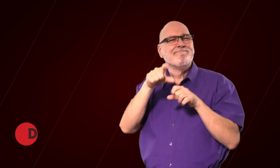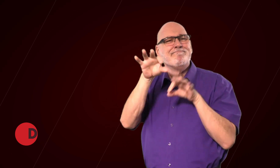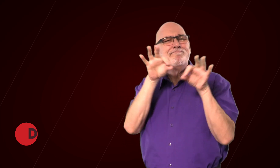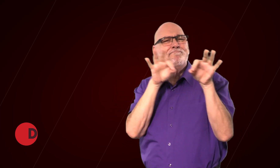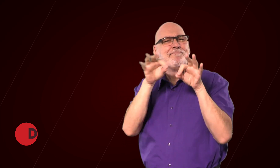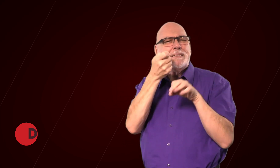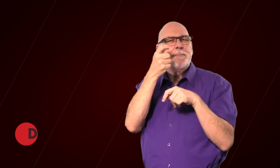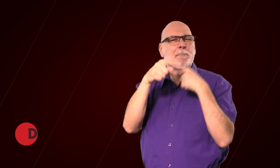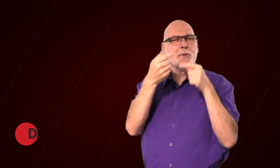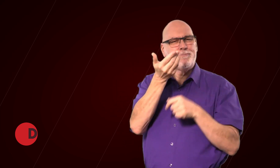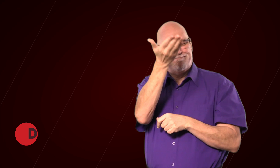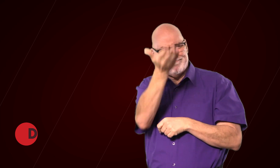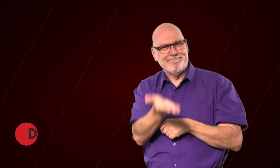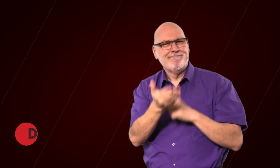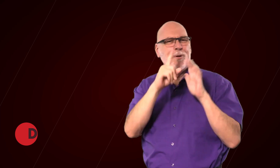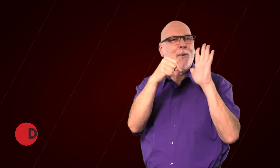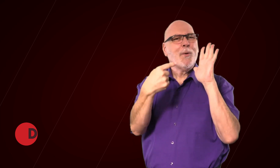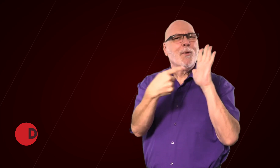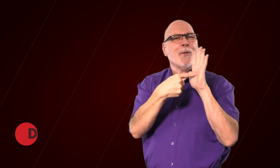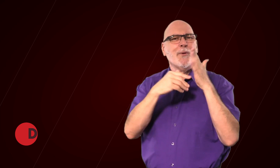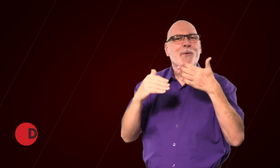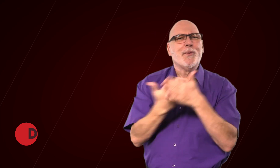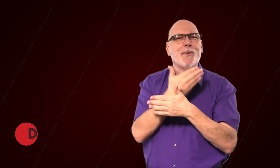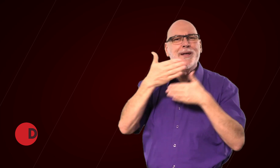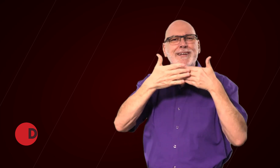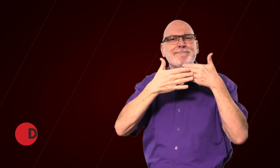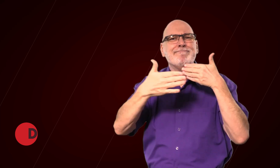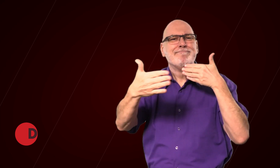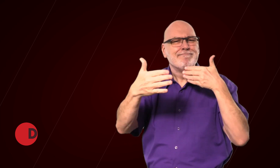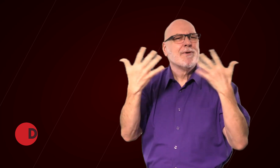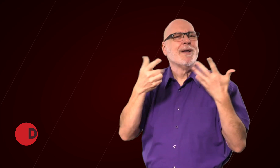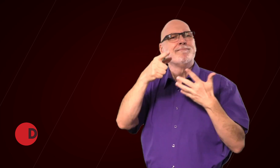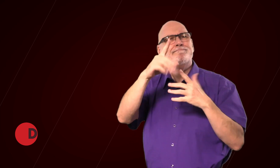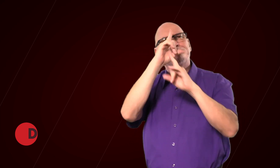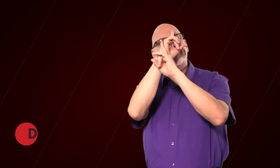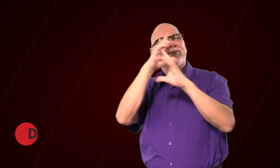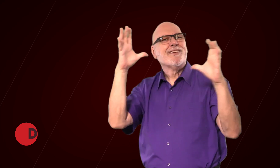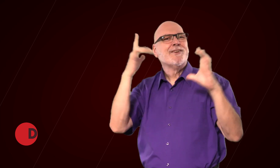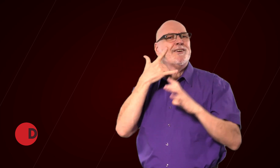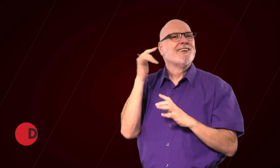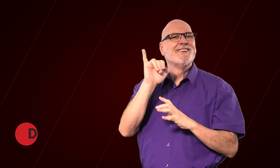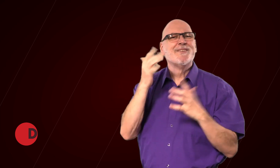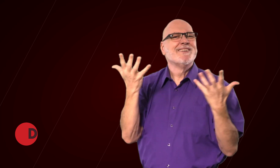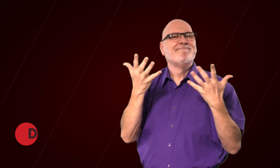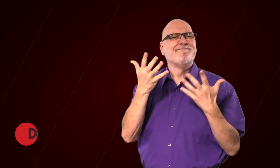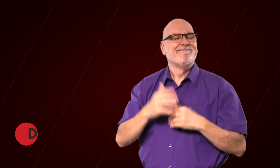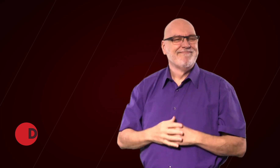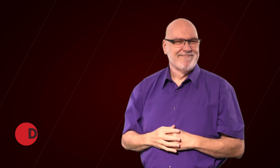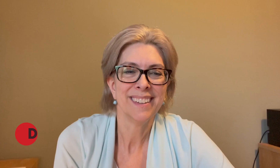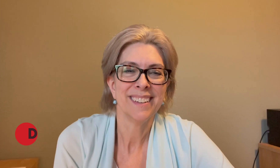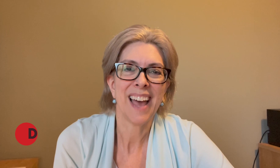could you explain a little bit about what your new role would consist of and what your vision is?